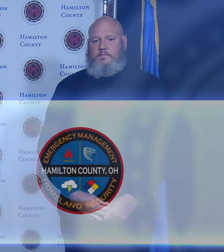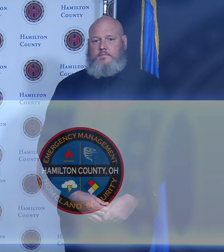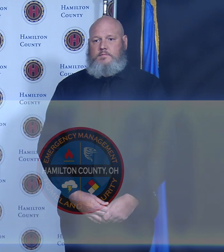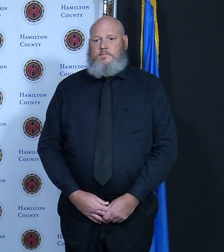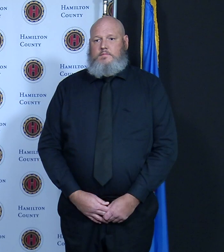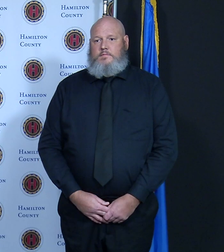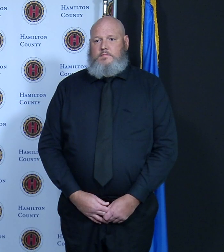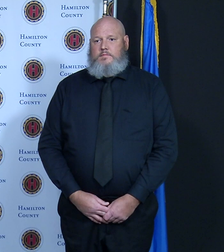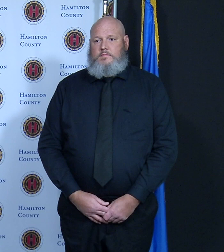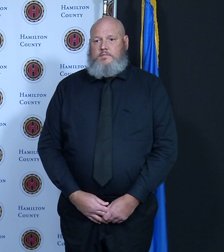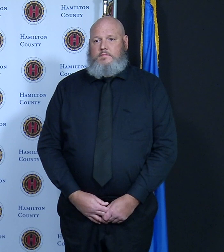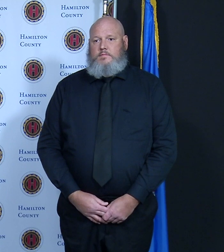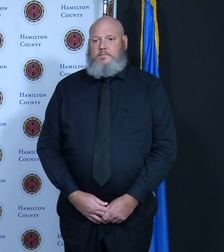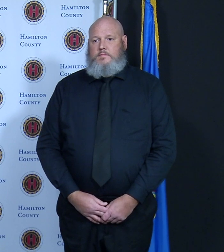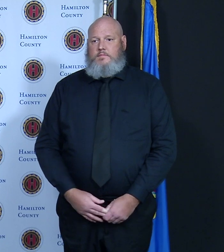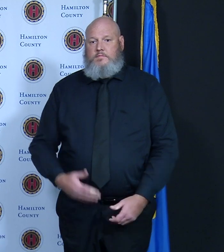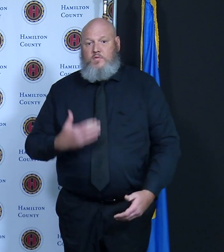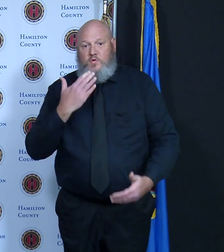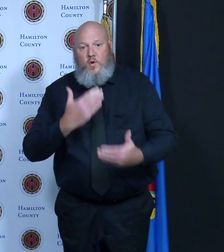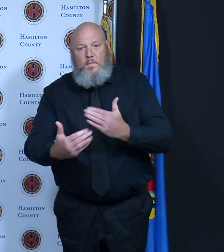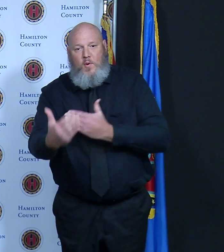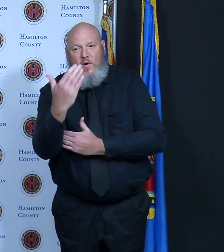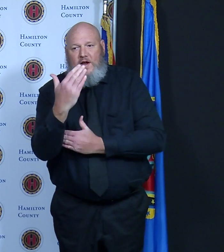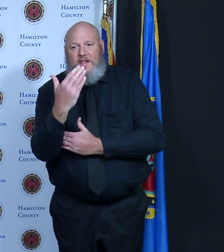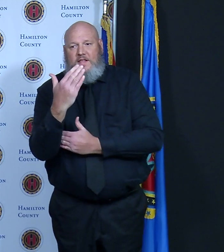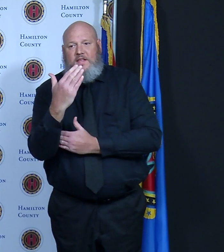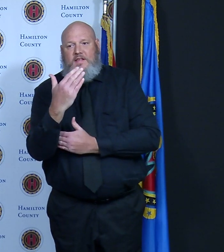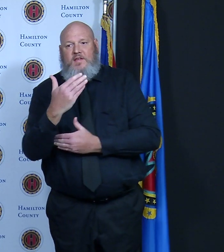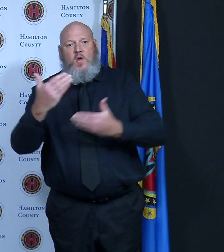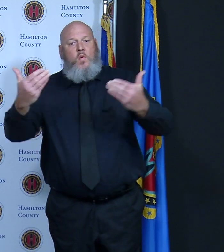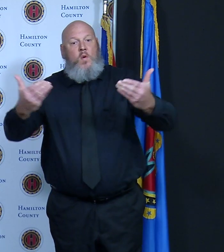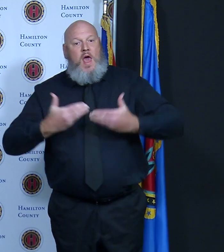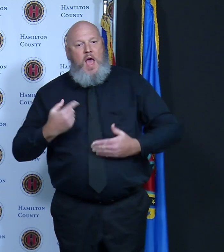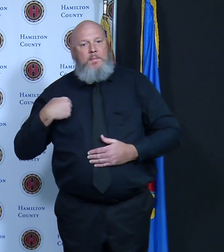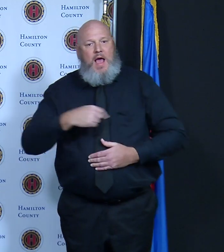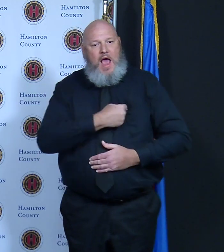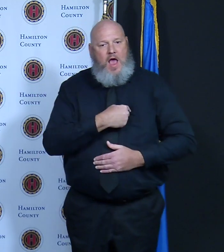good morning and welcome to our daily briefing here in Hamilton County as